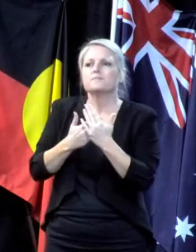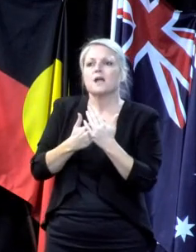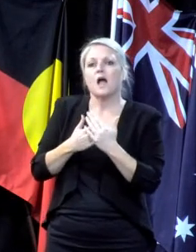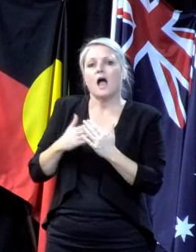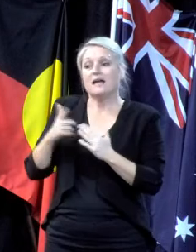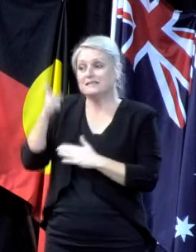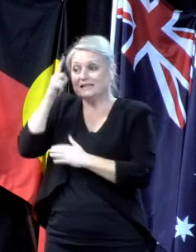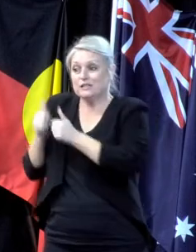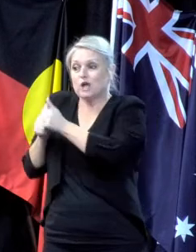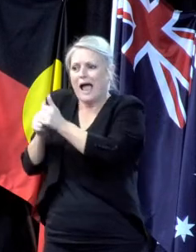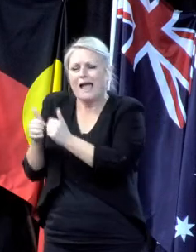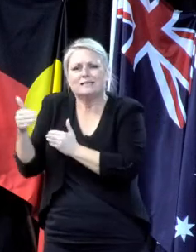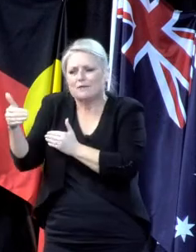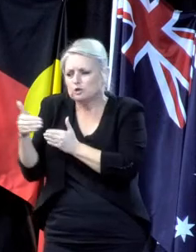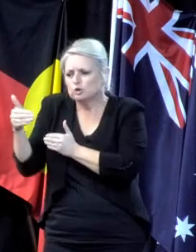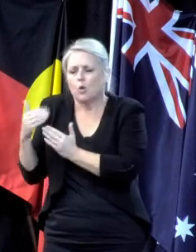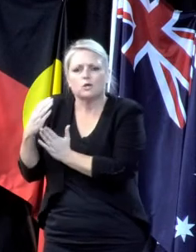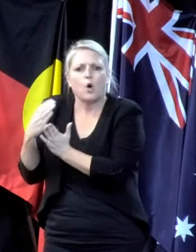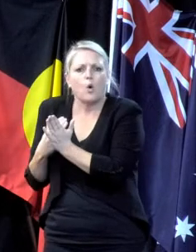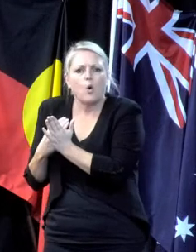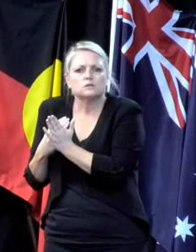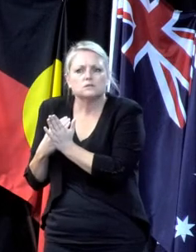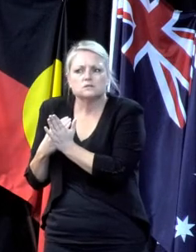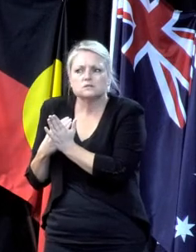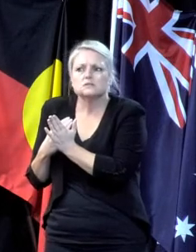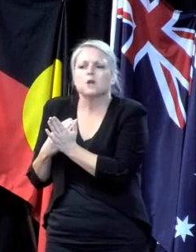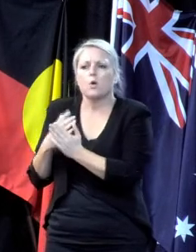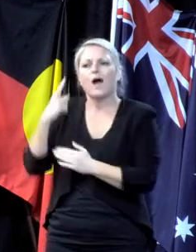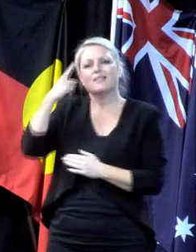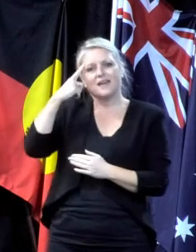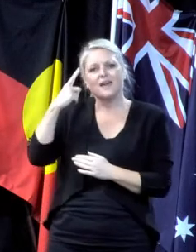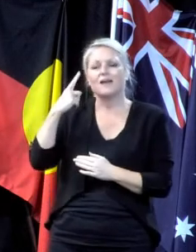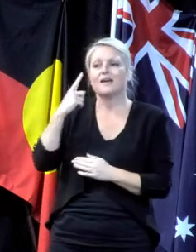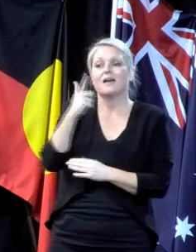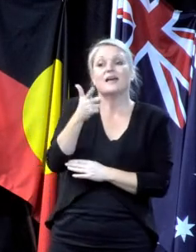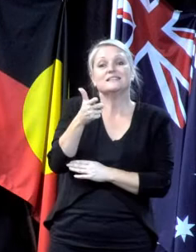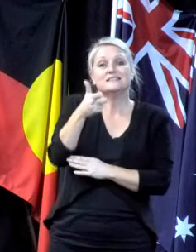and I think that’s part of that – that conversation that teachers are teachers. They’ve done the training; they’ve done those four years.